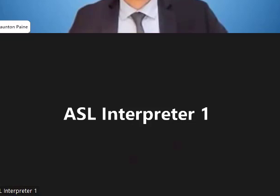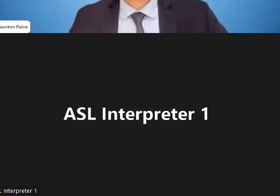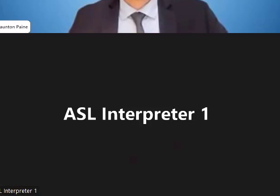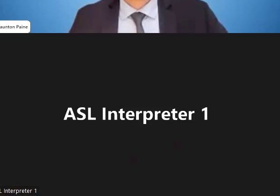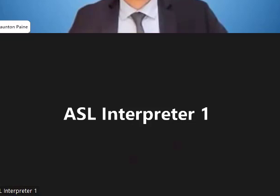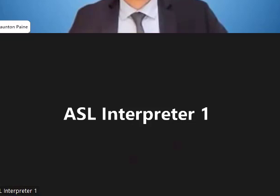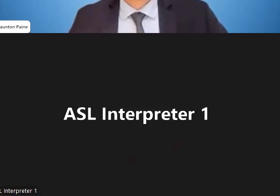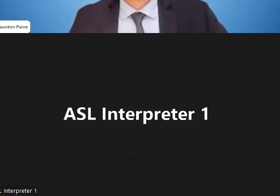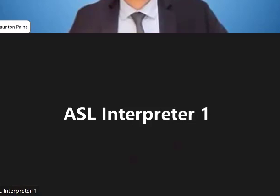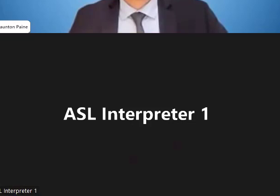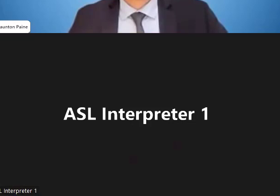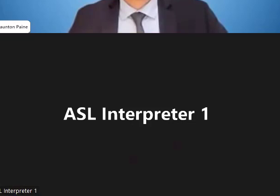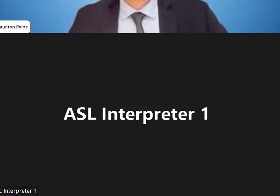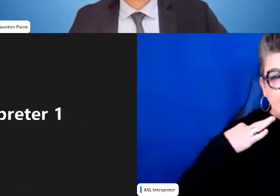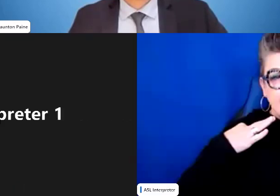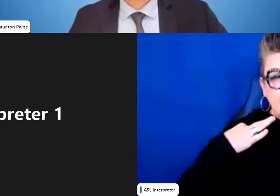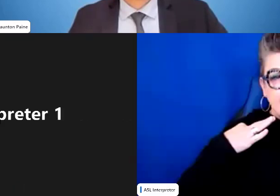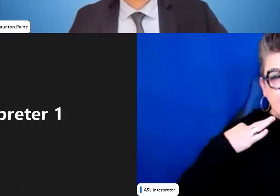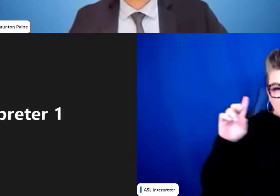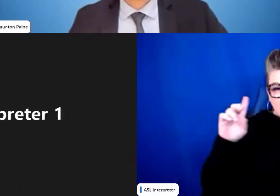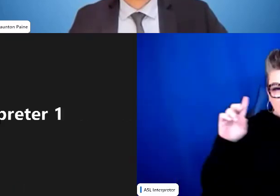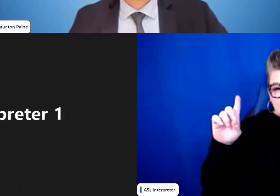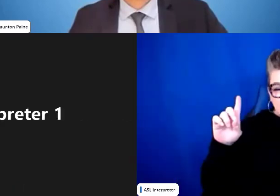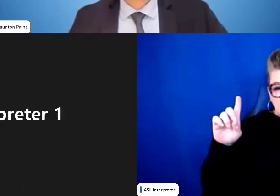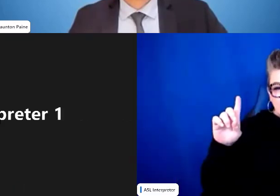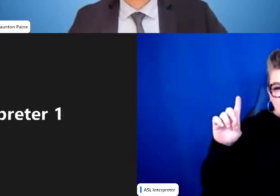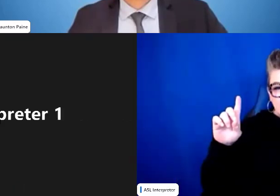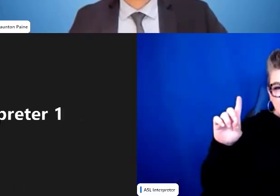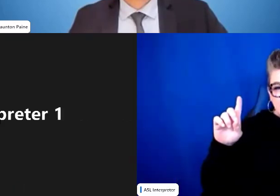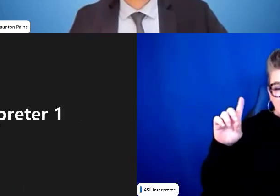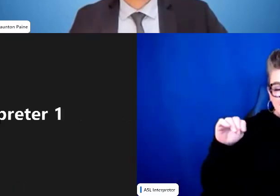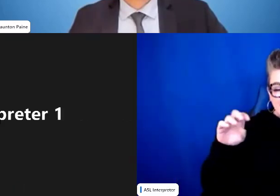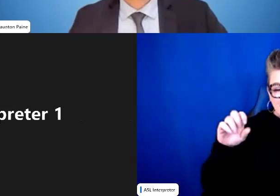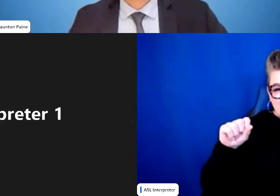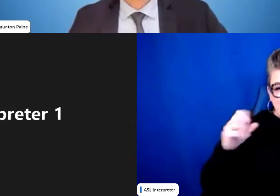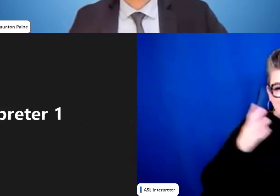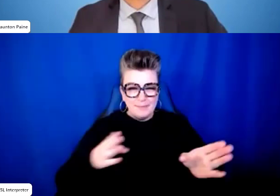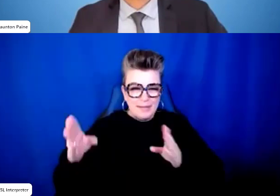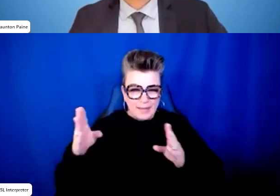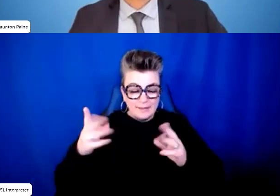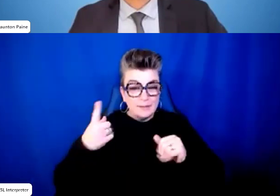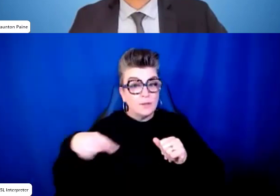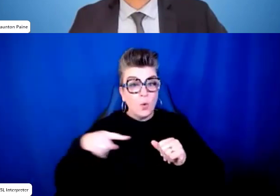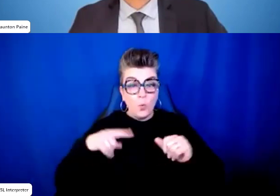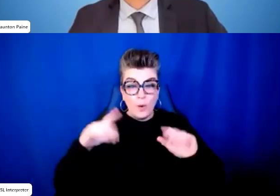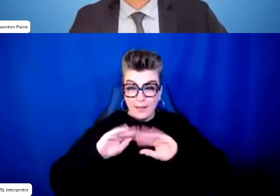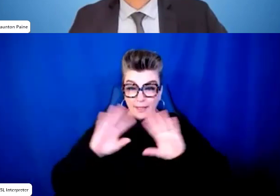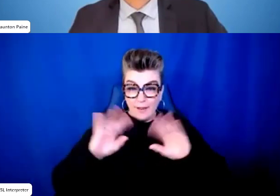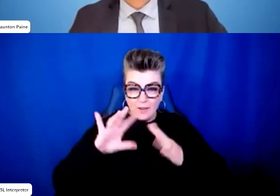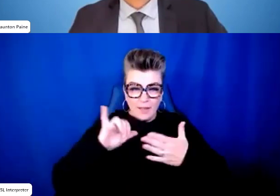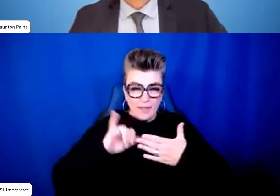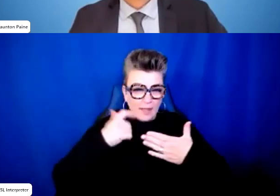for these data management and sharing plans. And we did clarify this recently in a guide notice, it should be included in the resource deck,